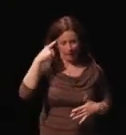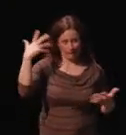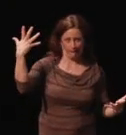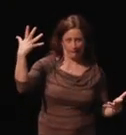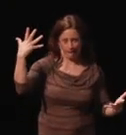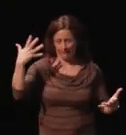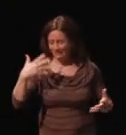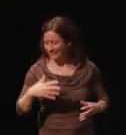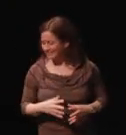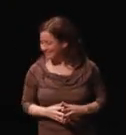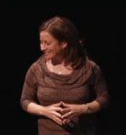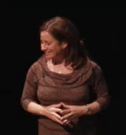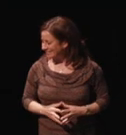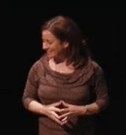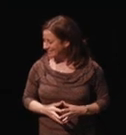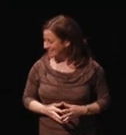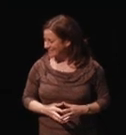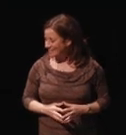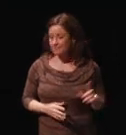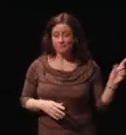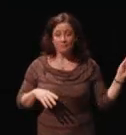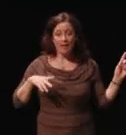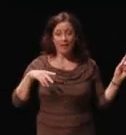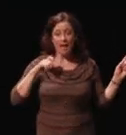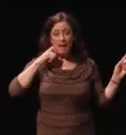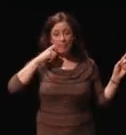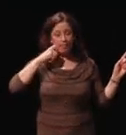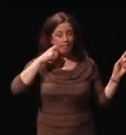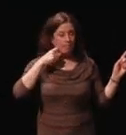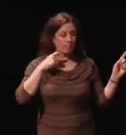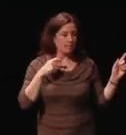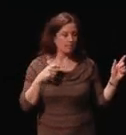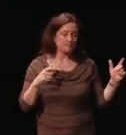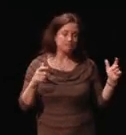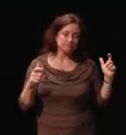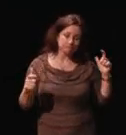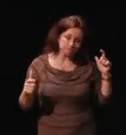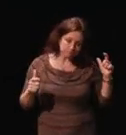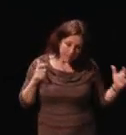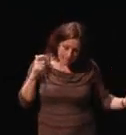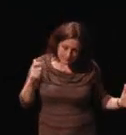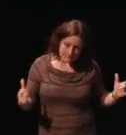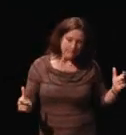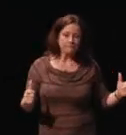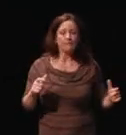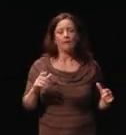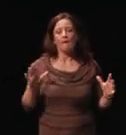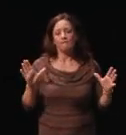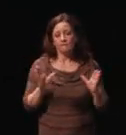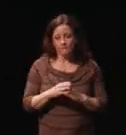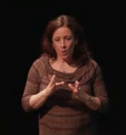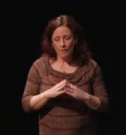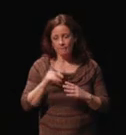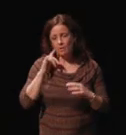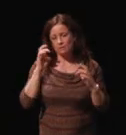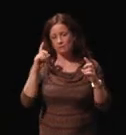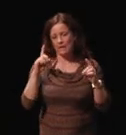This is Apple, massive for an educational software, they really pushed it into schools and there were